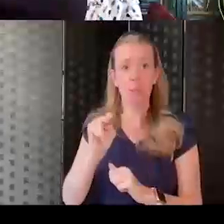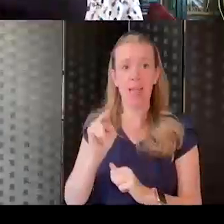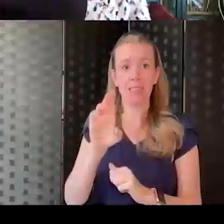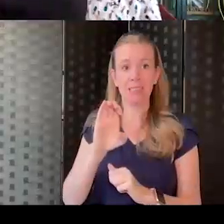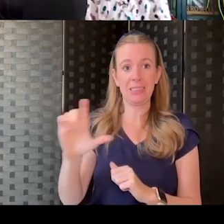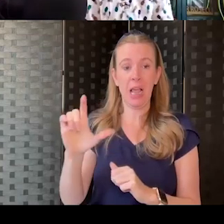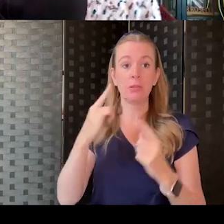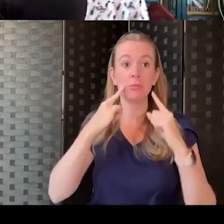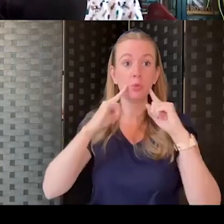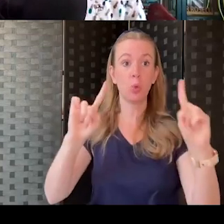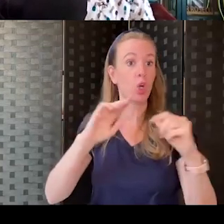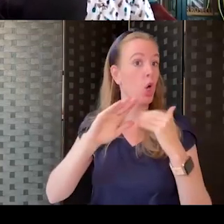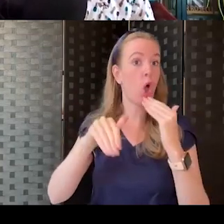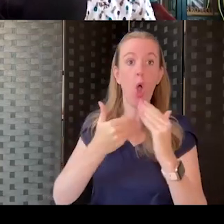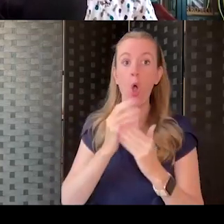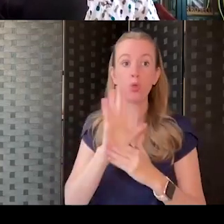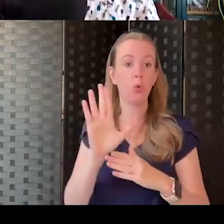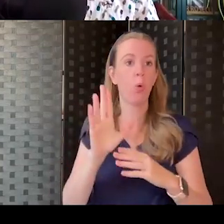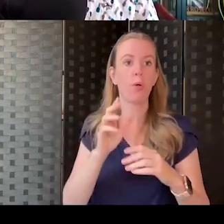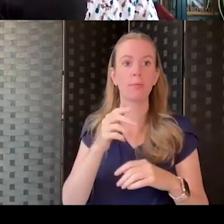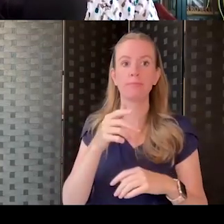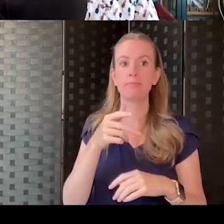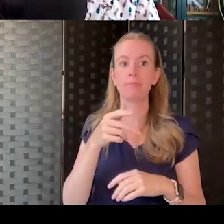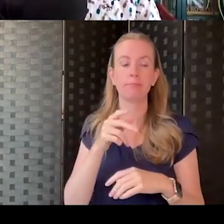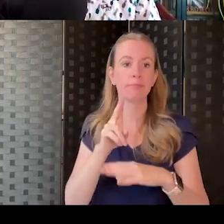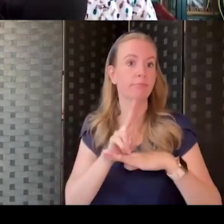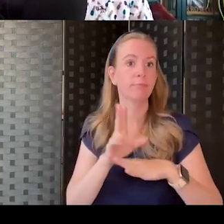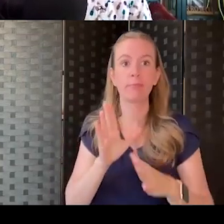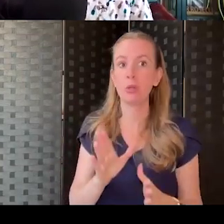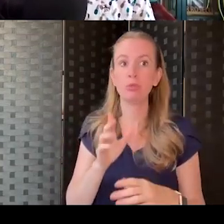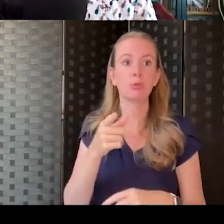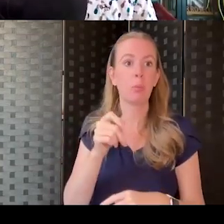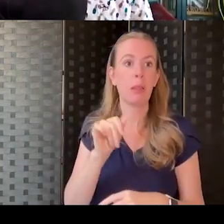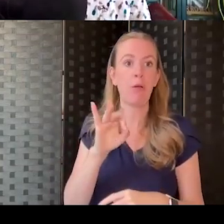possible platforms in use by your users, which is an impressive feat, I might add. You must